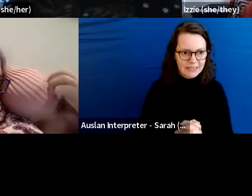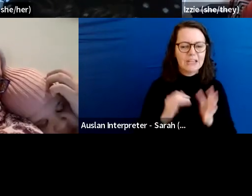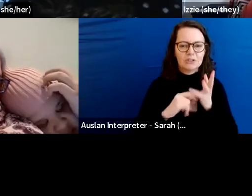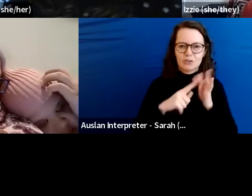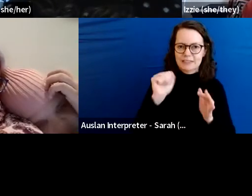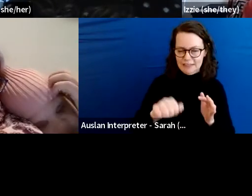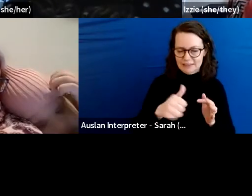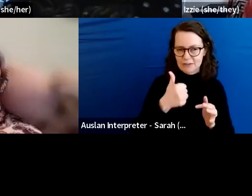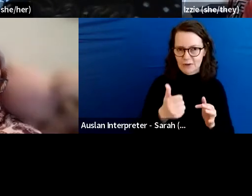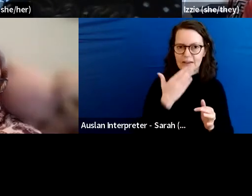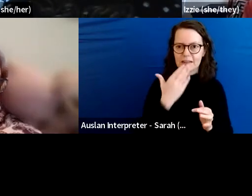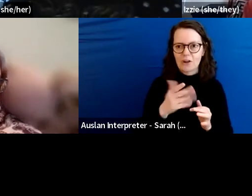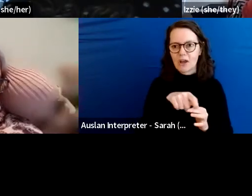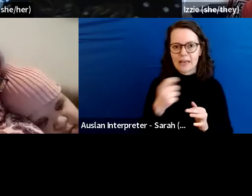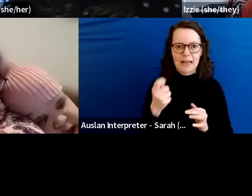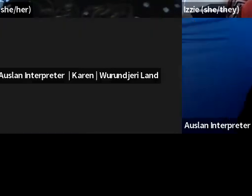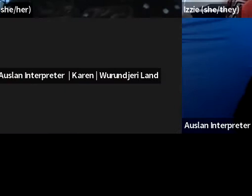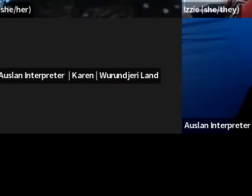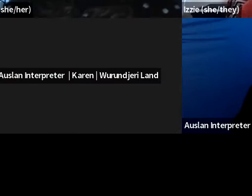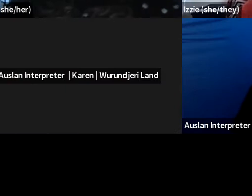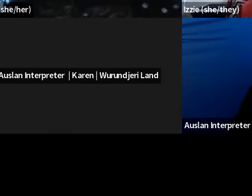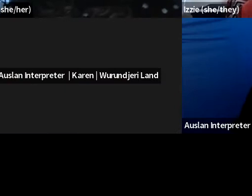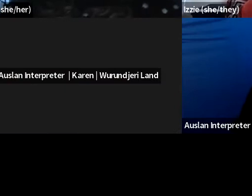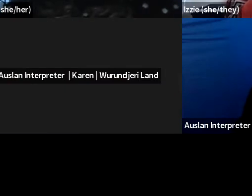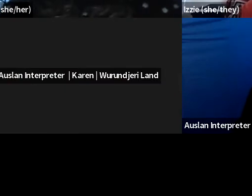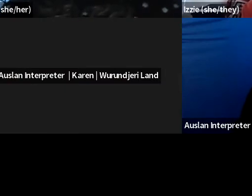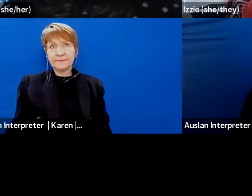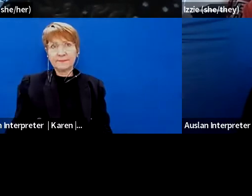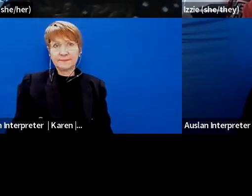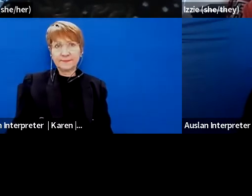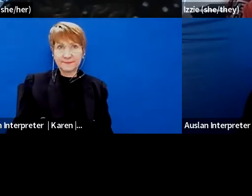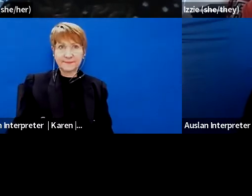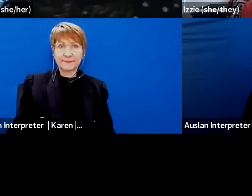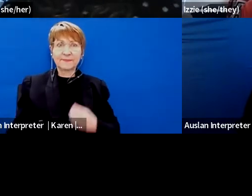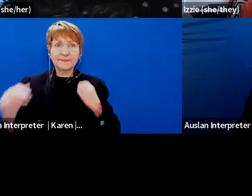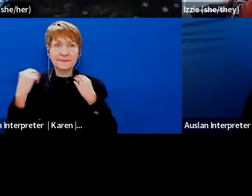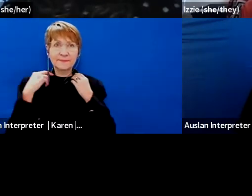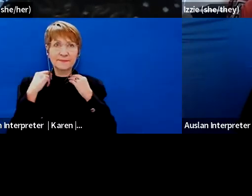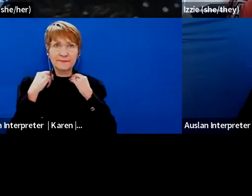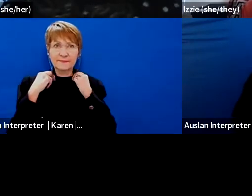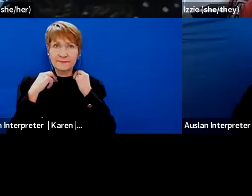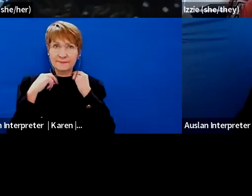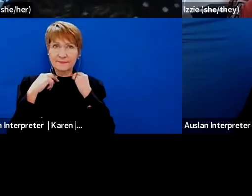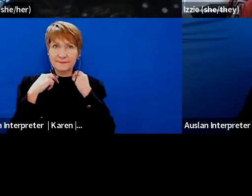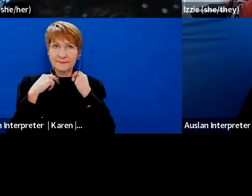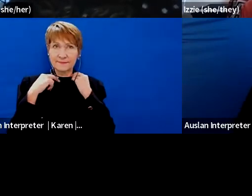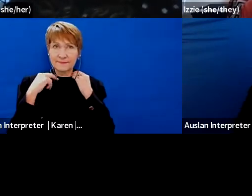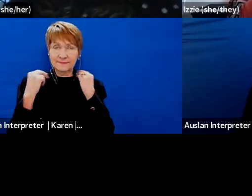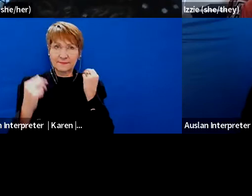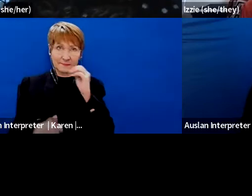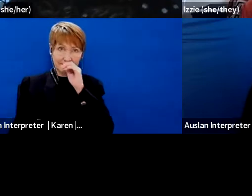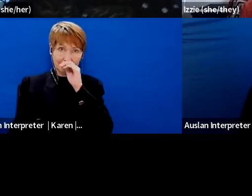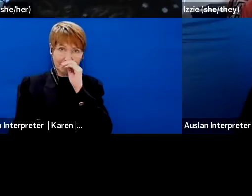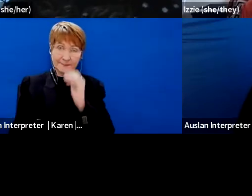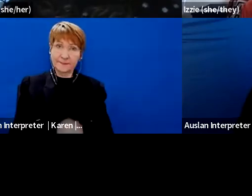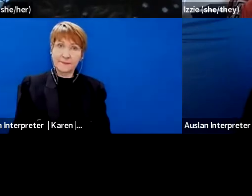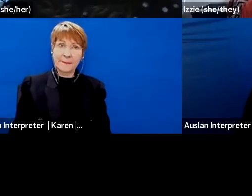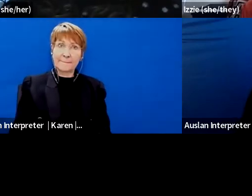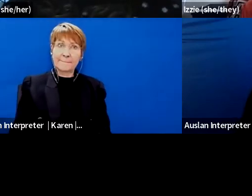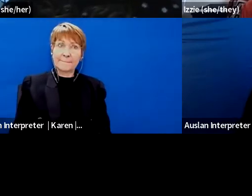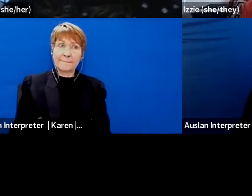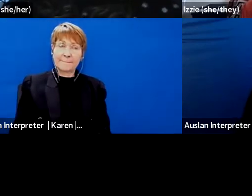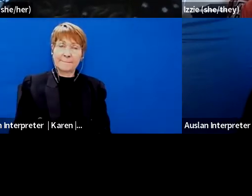Absolutely. Thank you. I'm gonna throw another Kelly want to Emily if that's all right. So, taking into account your professional experience. And I'm interested in.